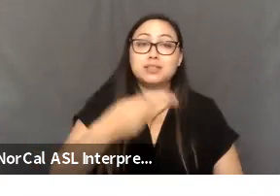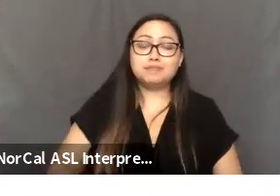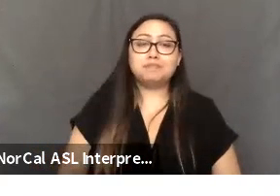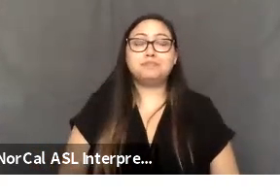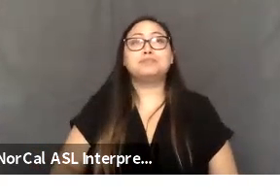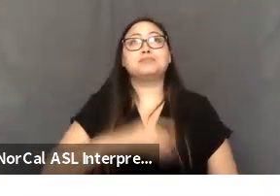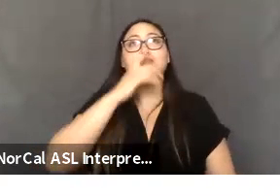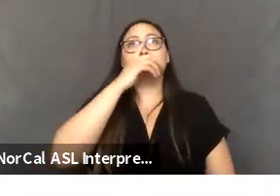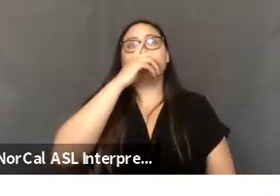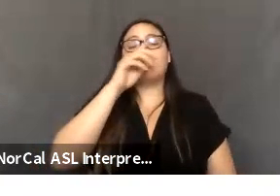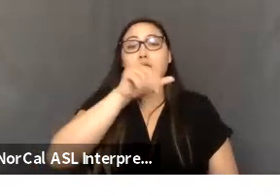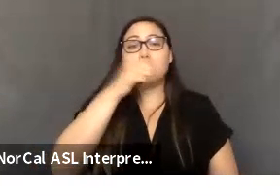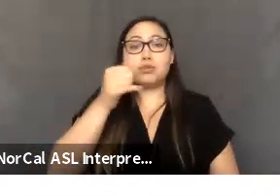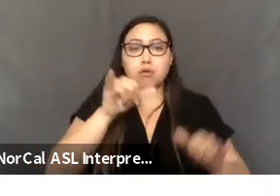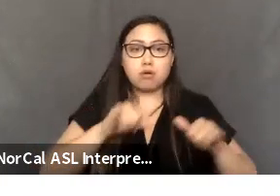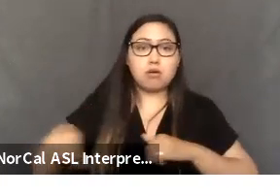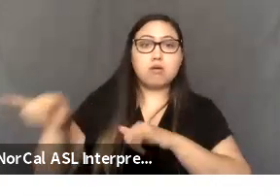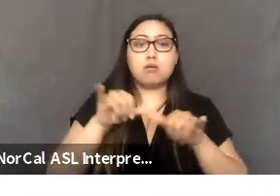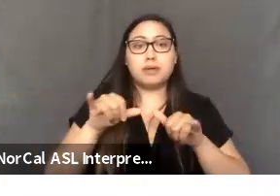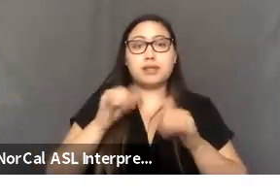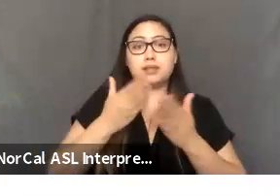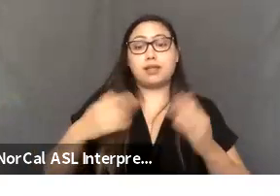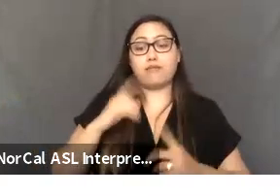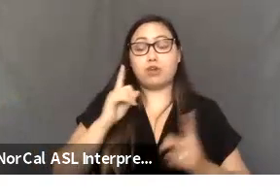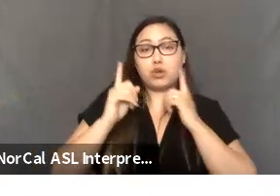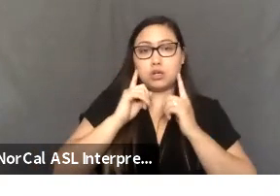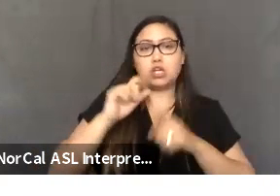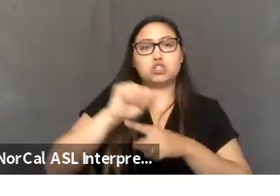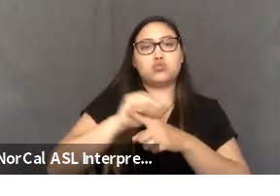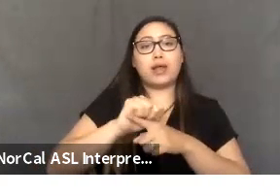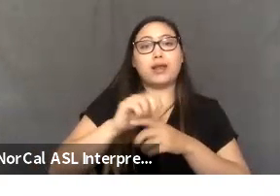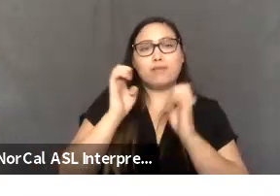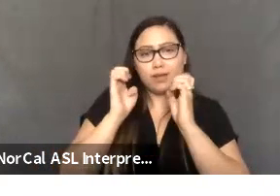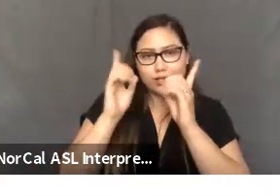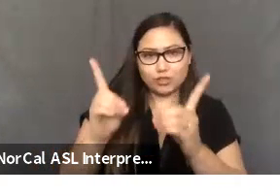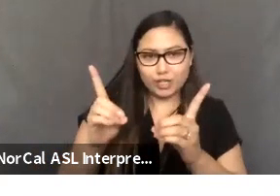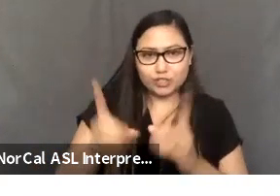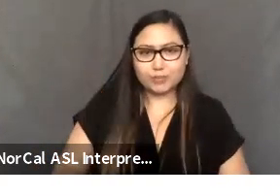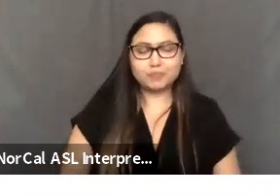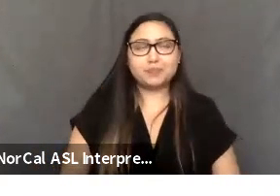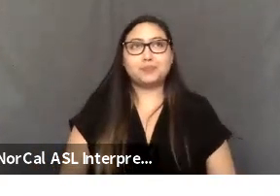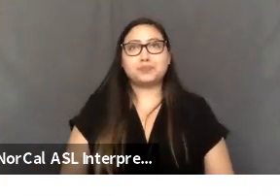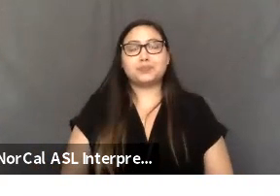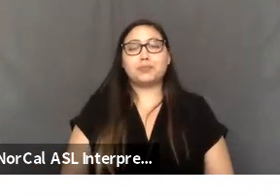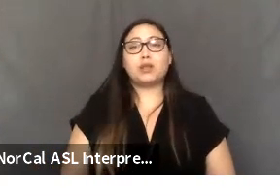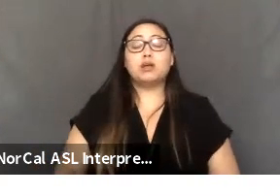from ADA coordinators was around training and education. These trainings and education were